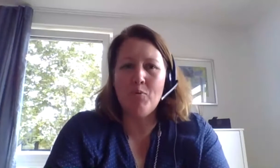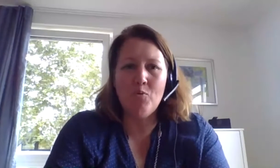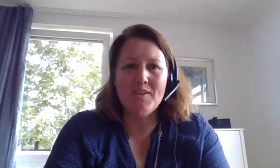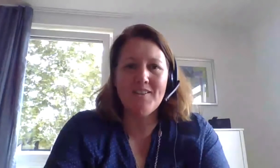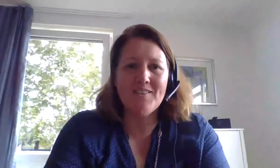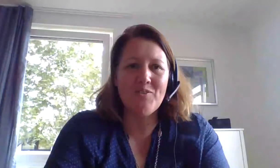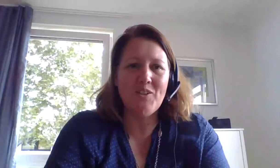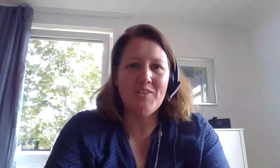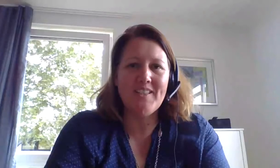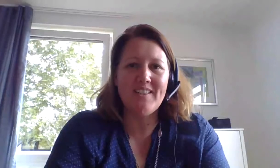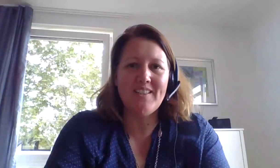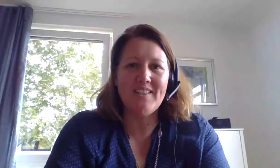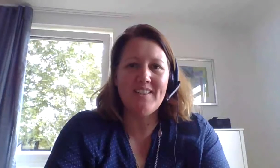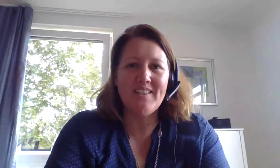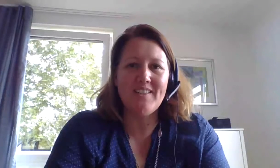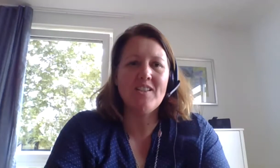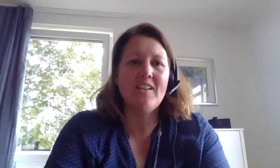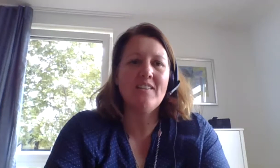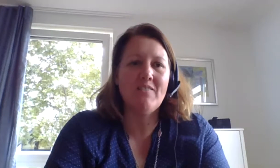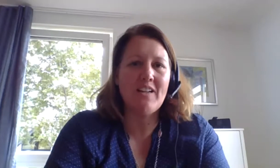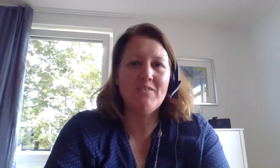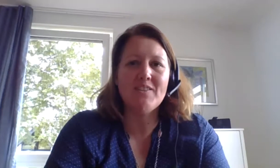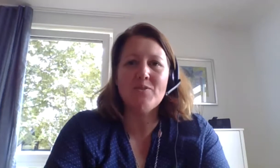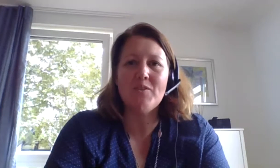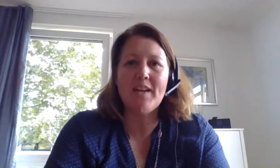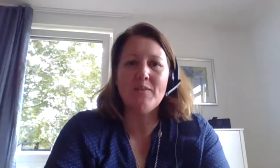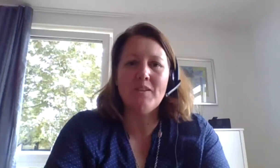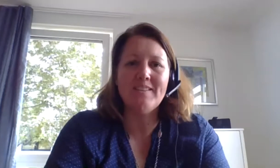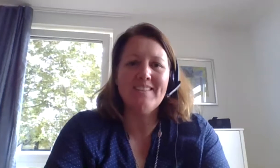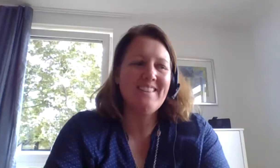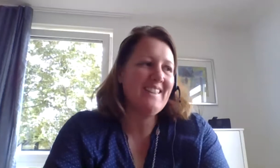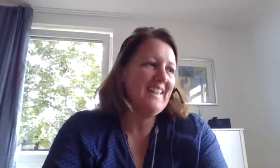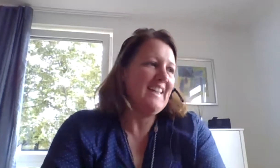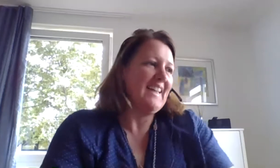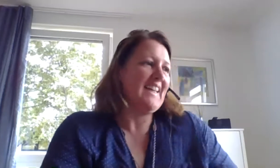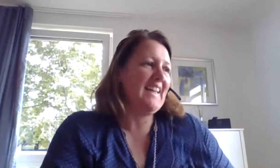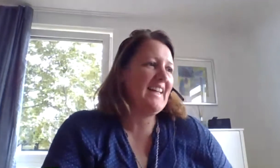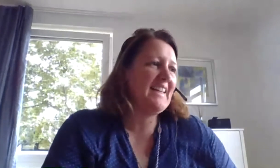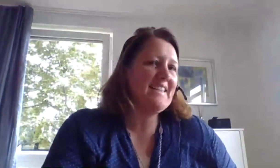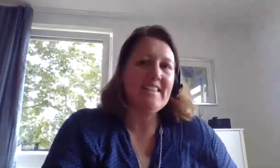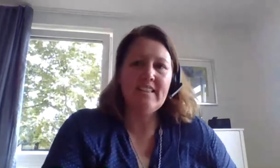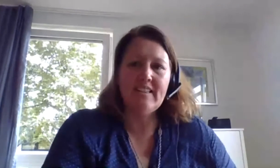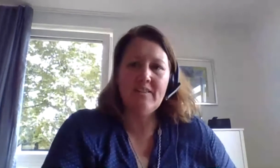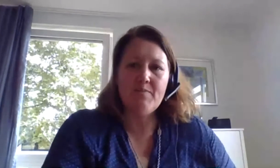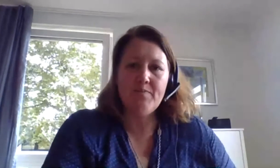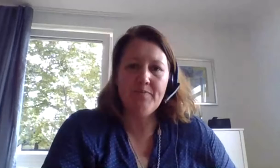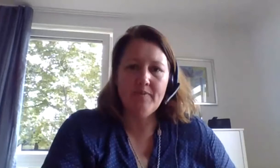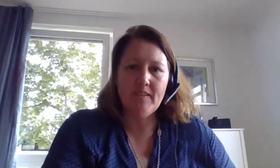the importance of our 10 Year Strategy and the relevance to that one, and